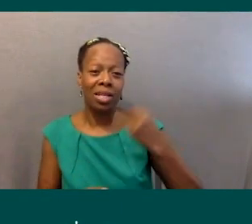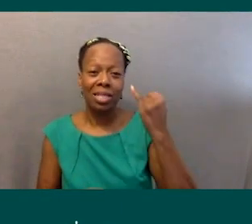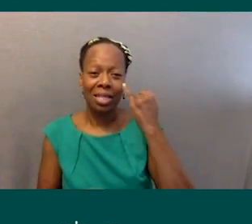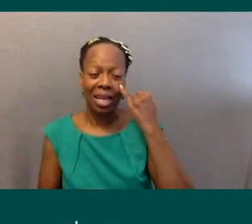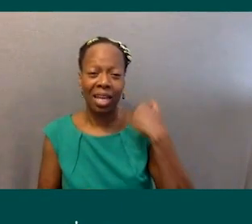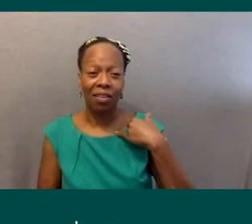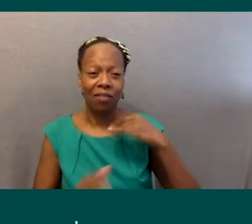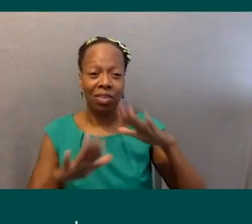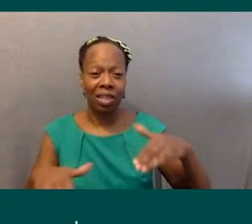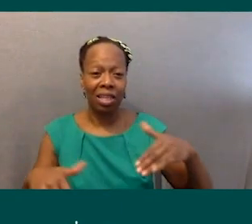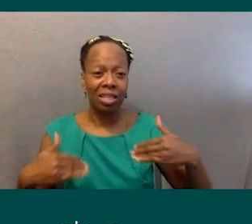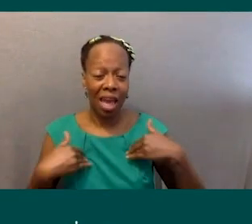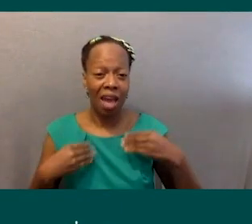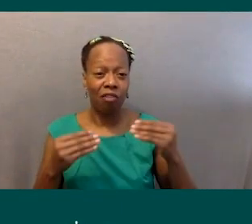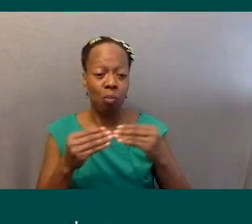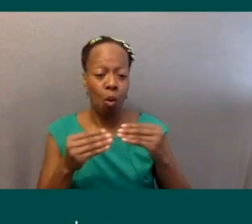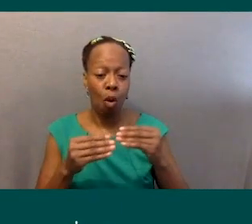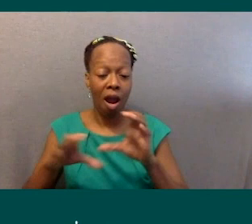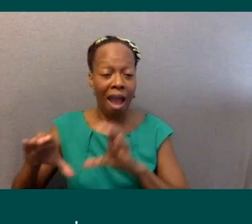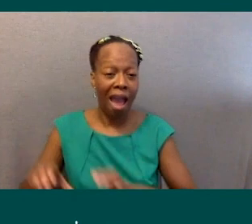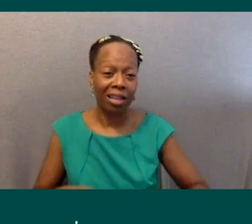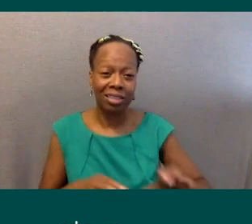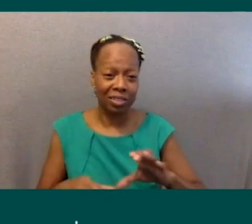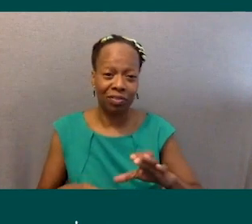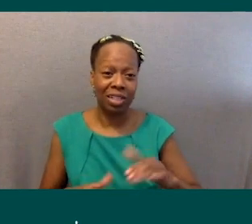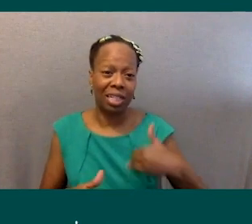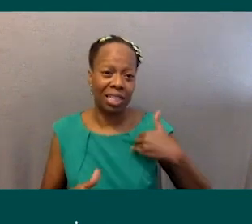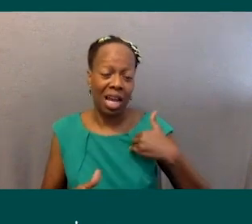they need to be watched a bit more closely, a bit more carefully.